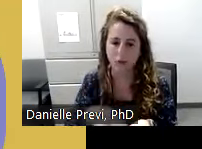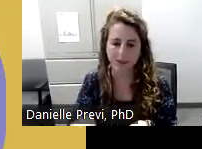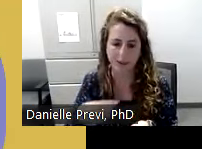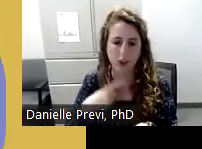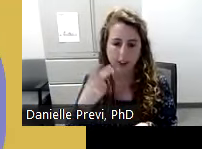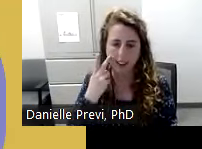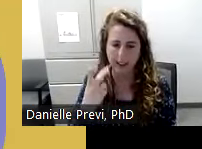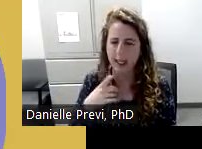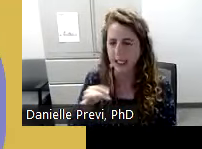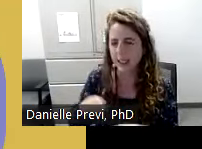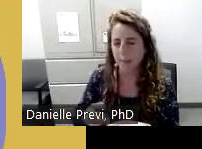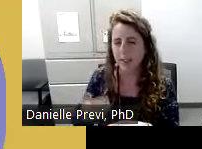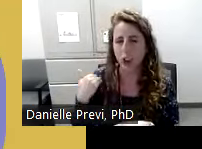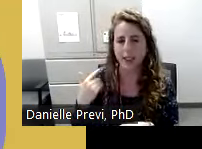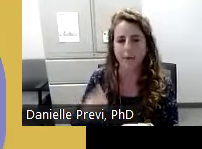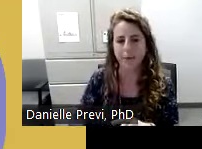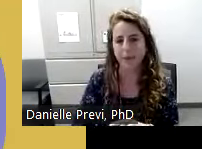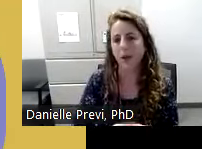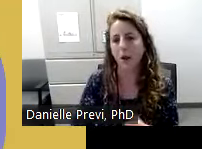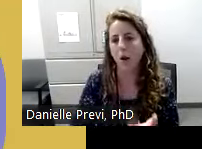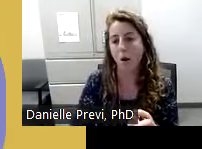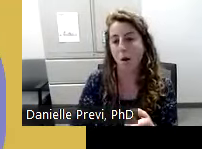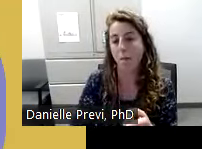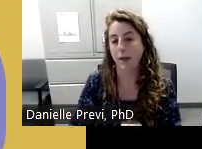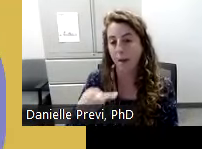So here's a list of some common referrals that I see as I mentioned previously.